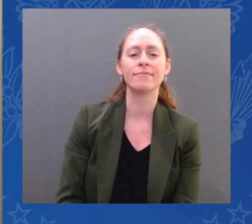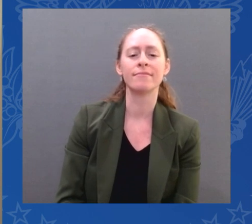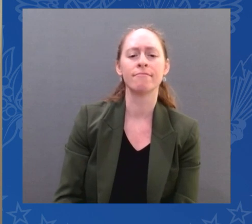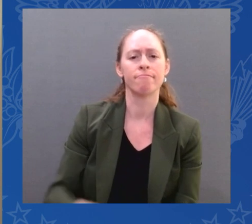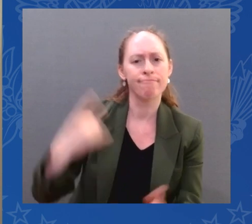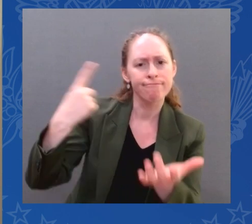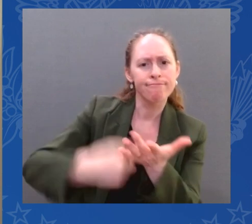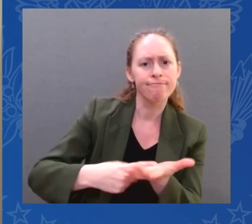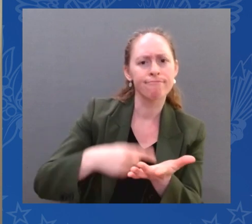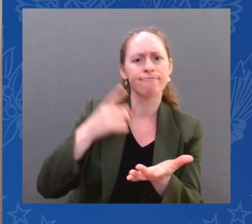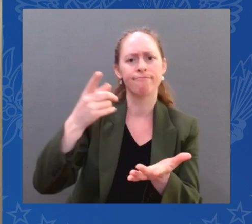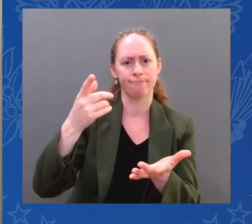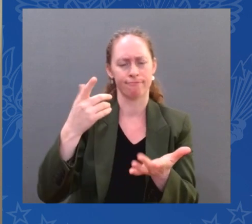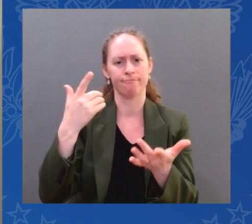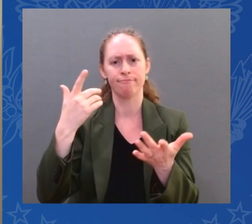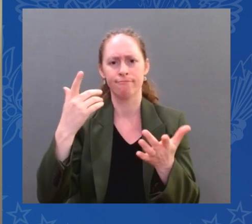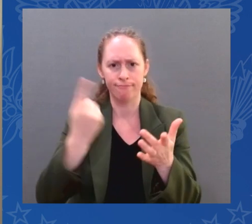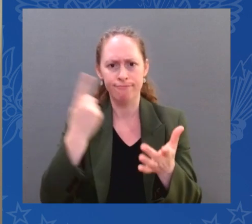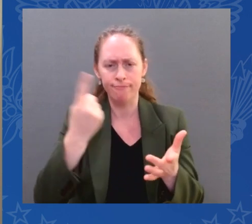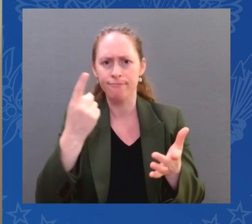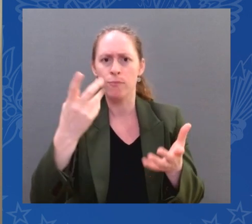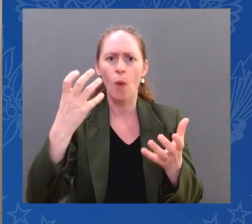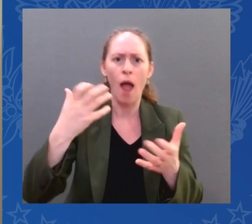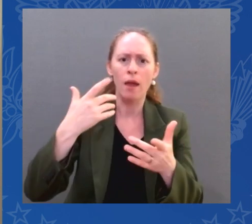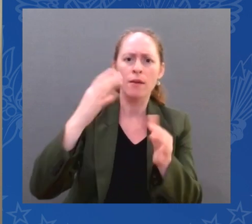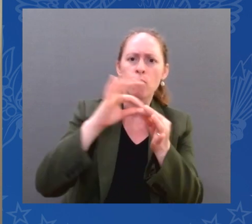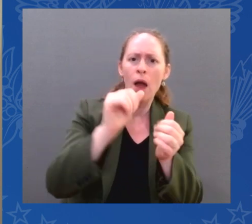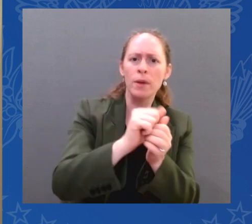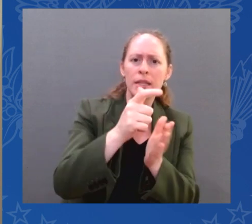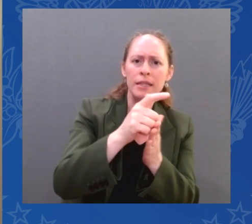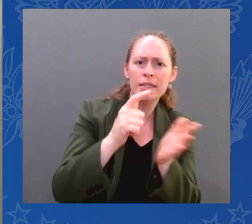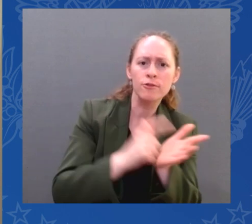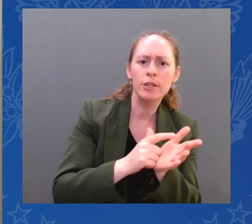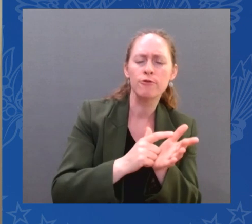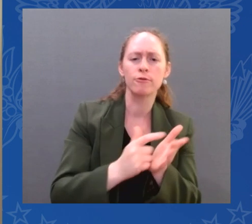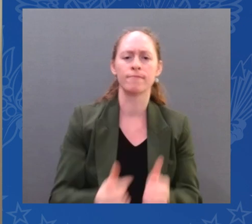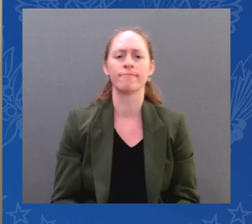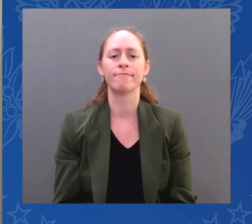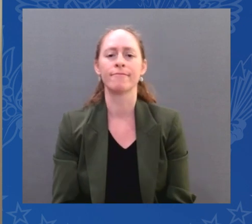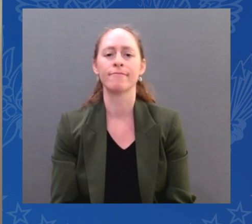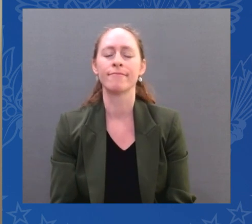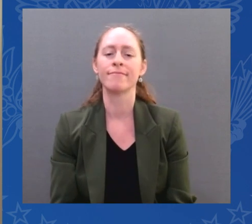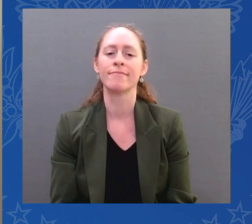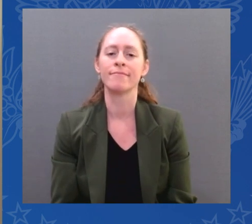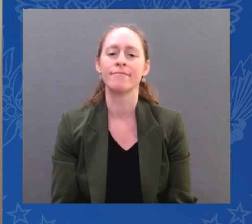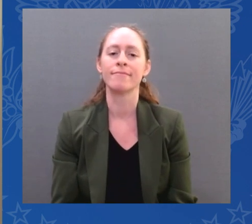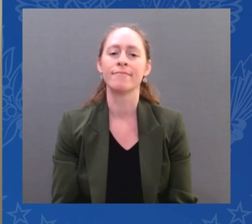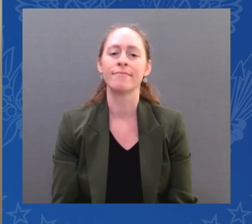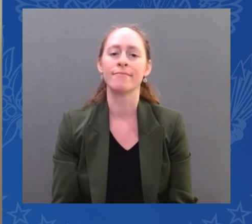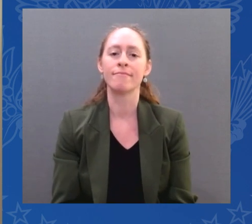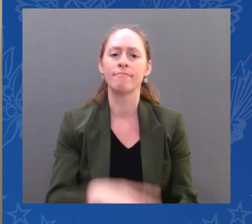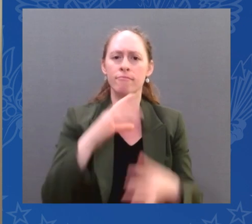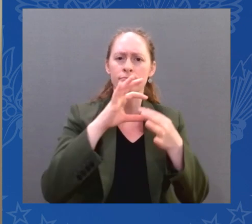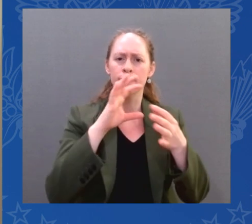briefly before I walked into the room to make sure I say: Let them announce it, and then I'll speak to it. The Press: Are you satisfied? The President: I'll let them announce it.